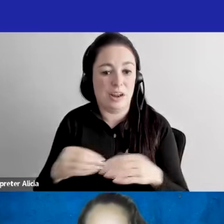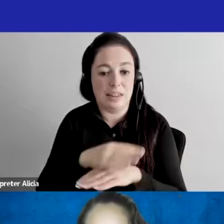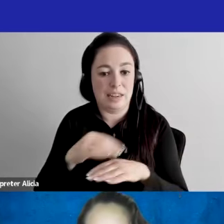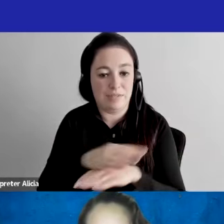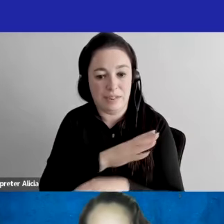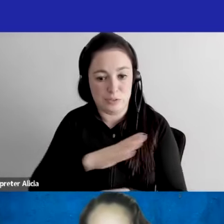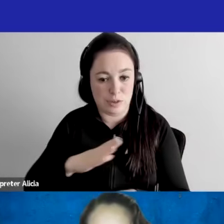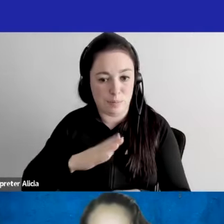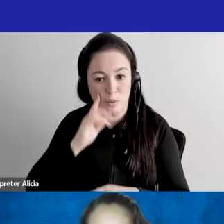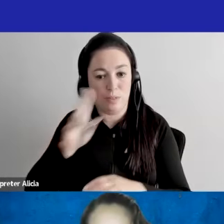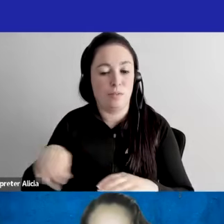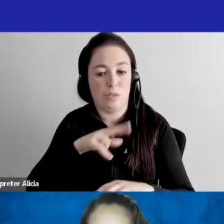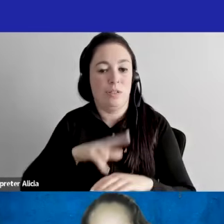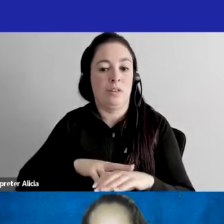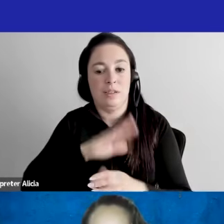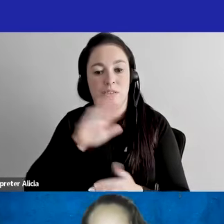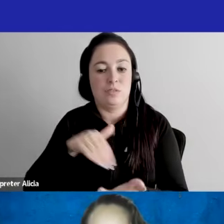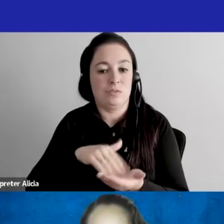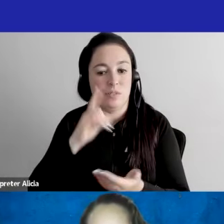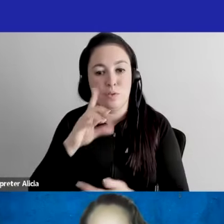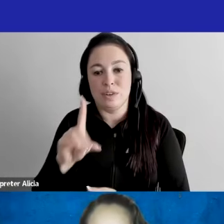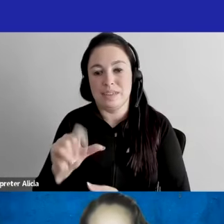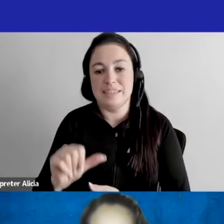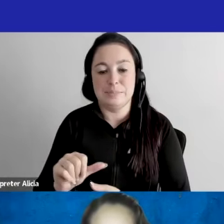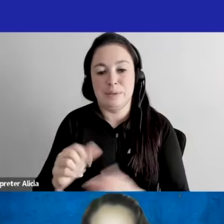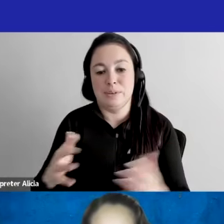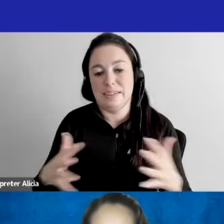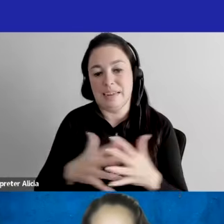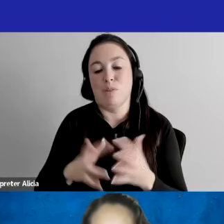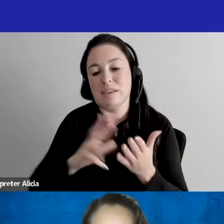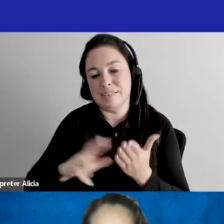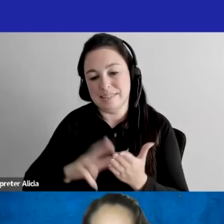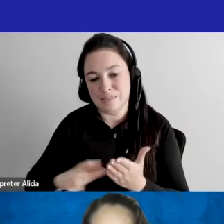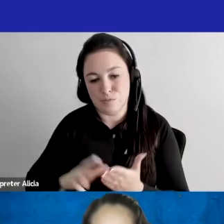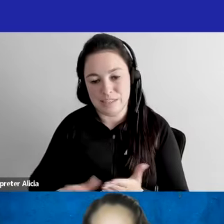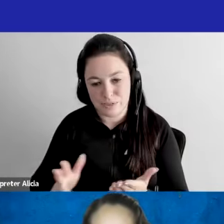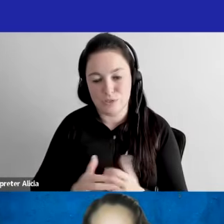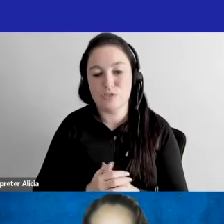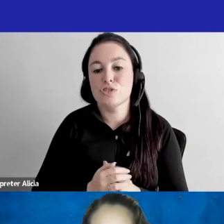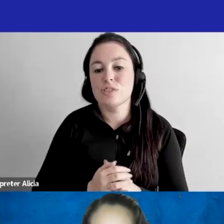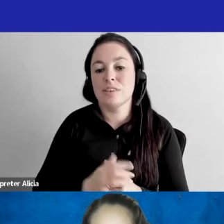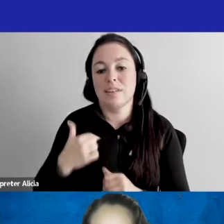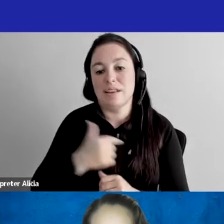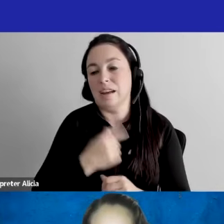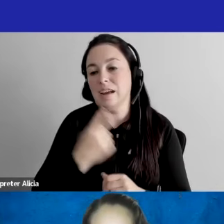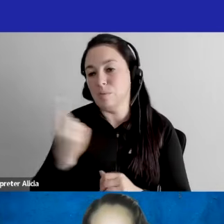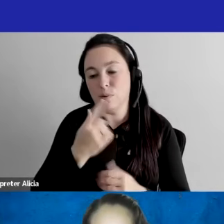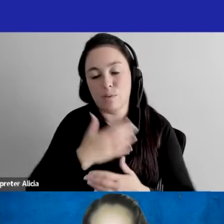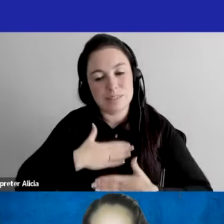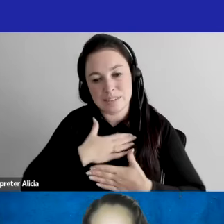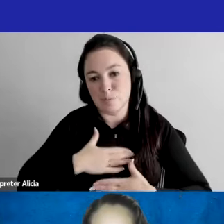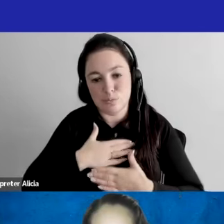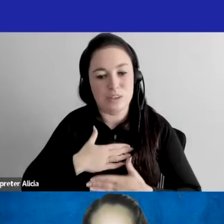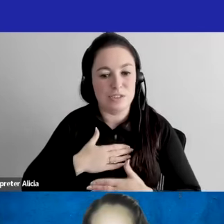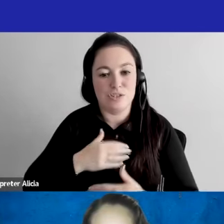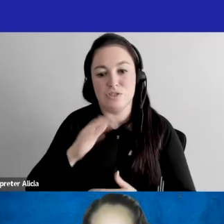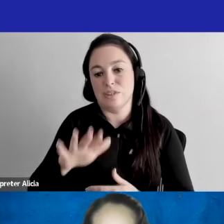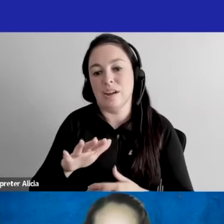National Center for Disability and Pregnancy Research, and we always appreciate so much her contributions.